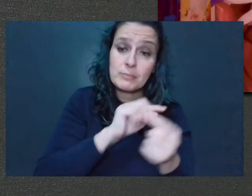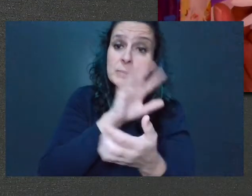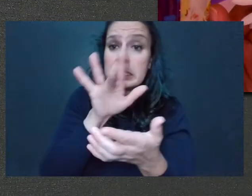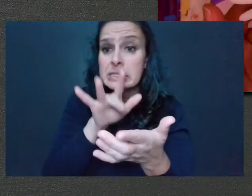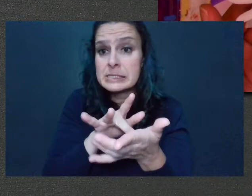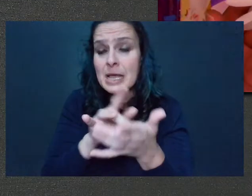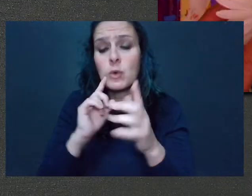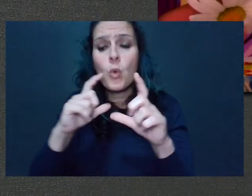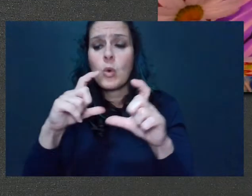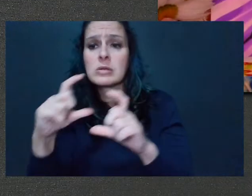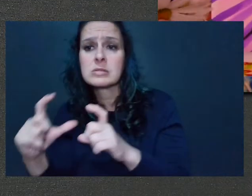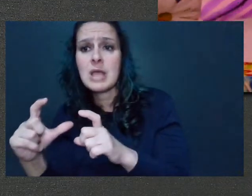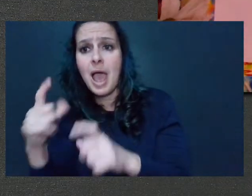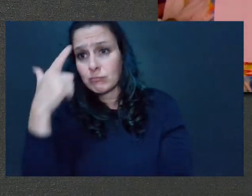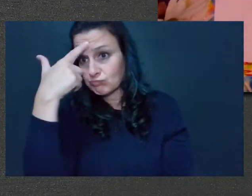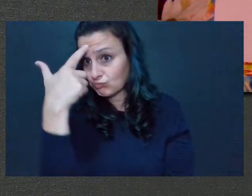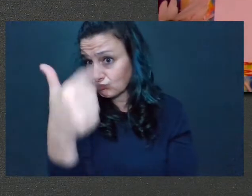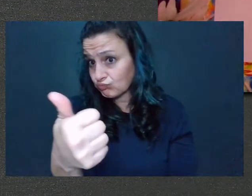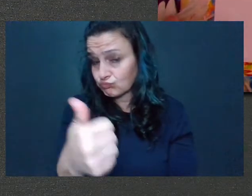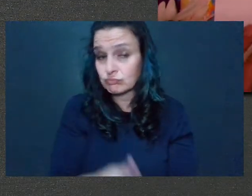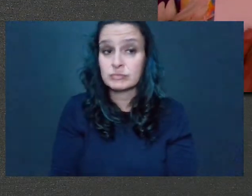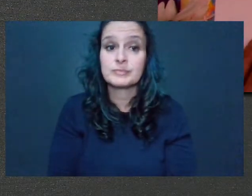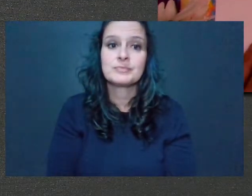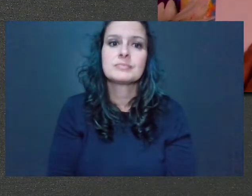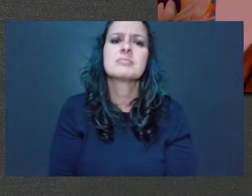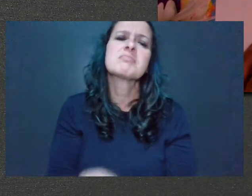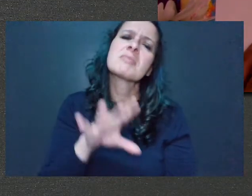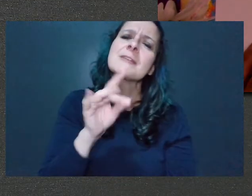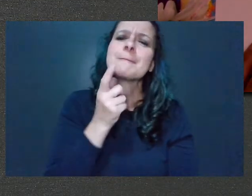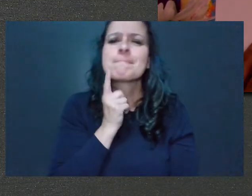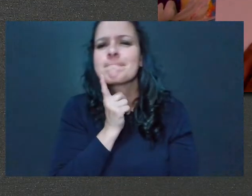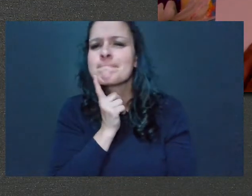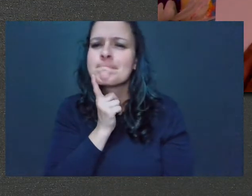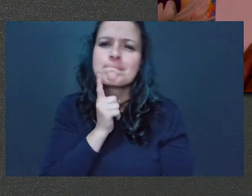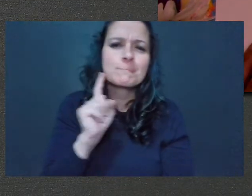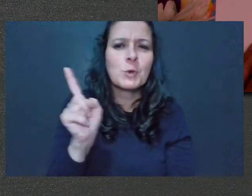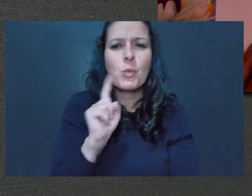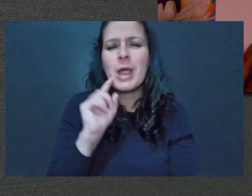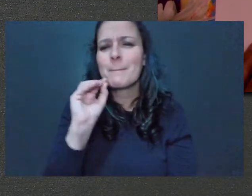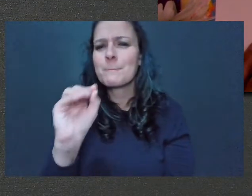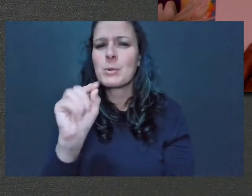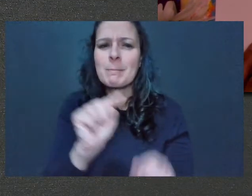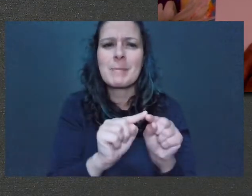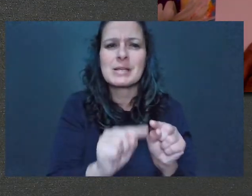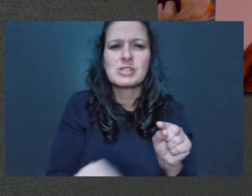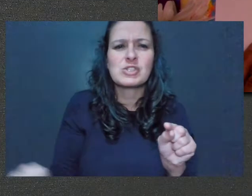just like this. So, I'm gonna find a good spot on my paper for my circle.